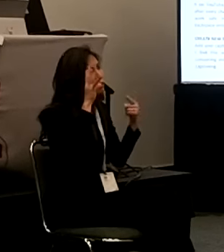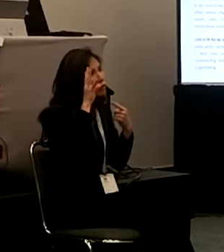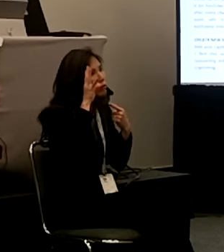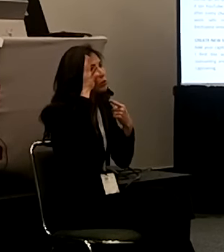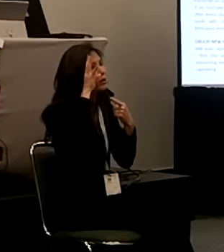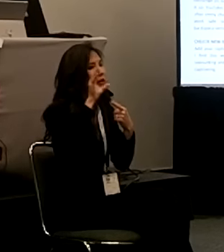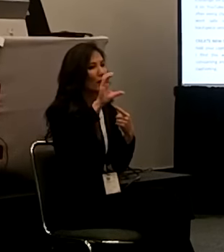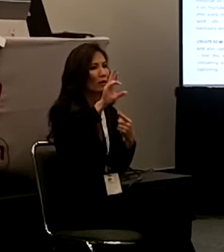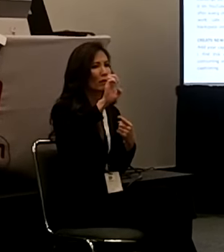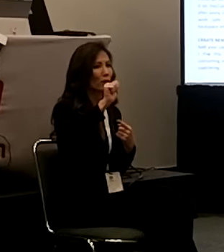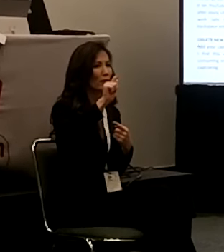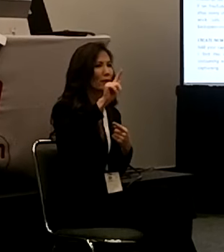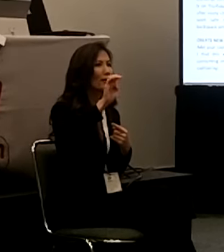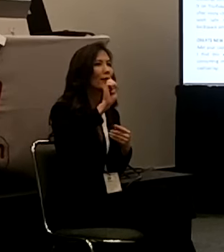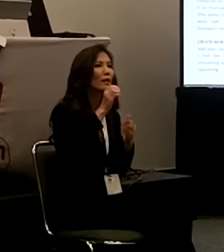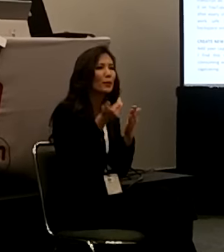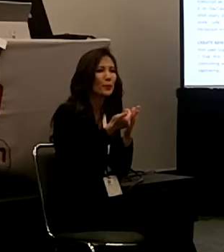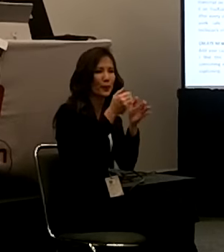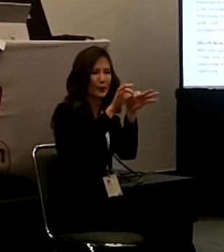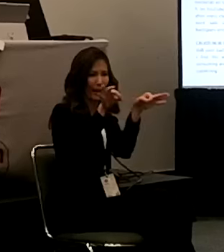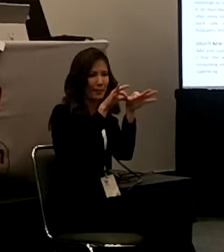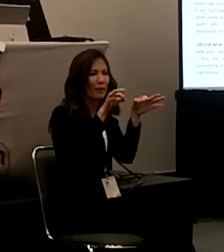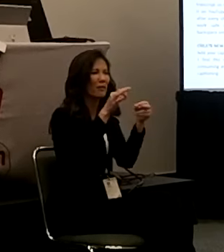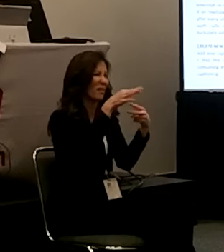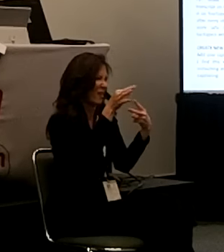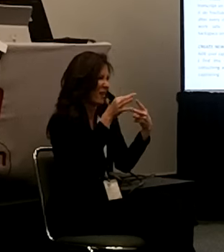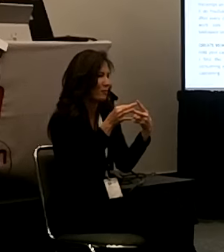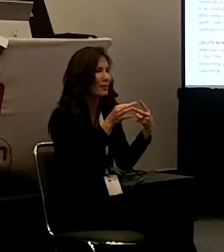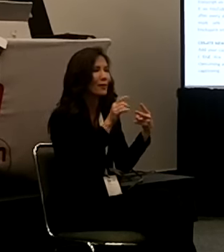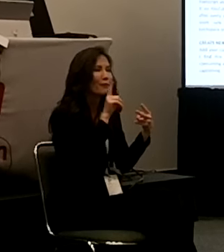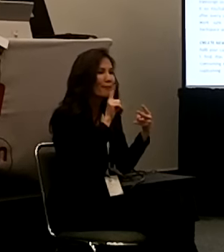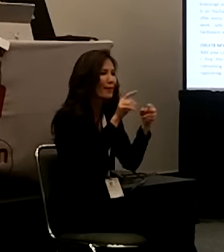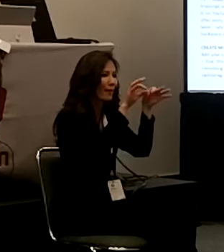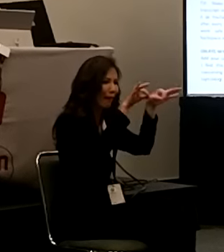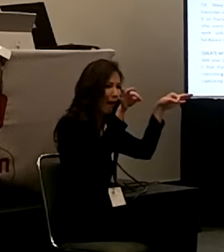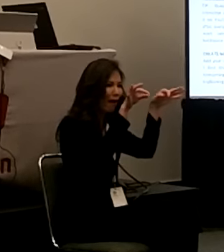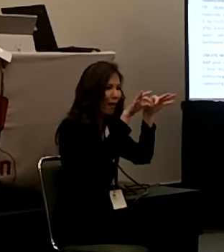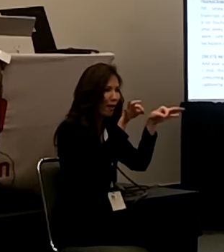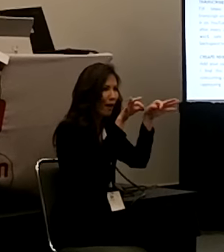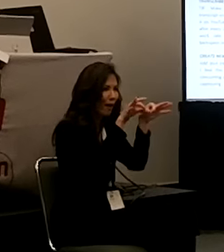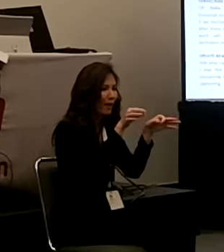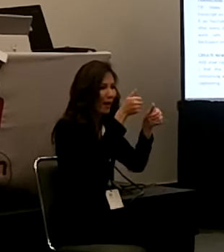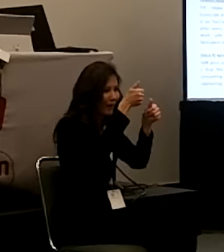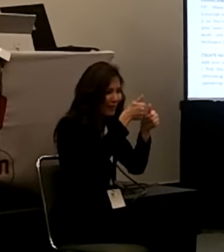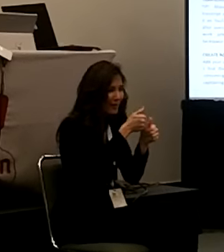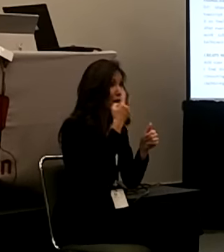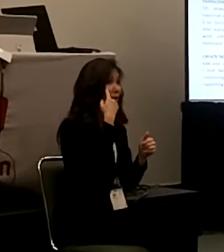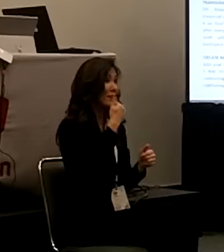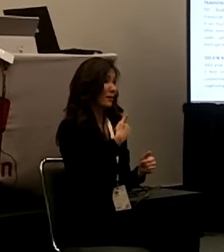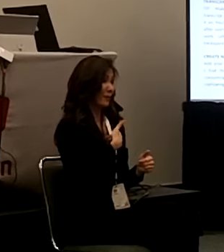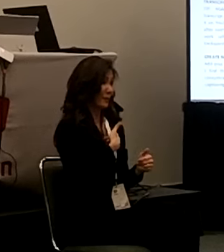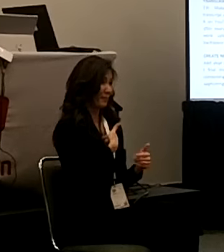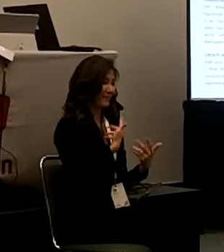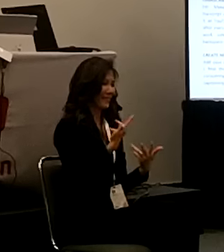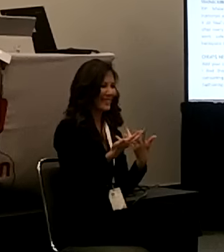which is just doing it line by line by line. For me, that's the way I don't like to do it.